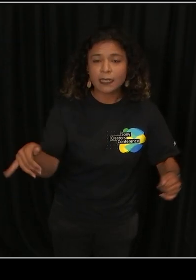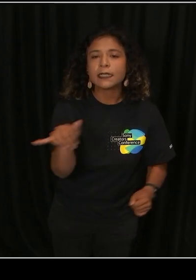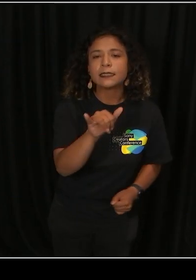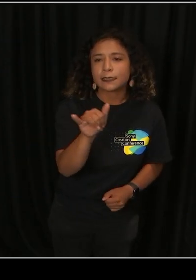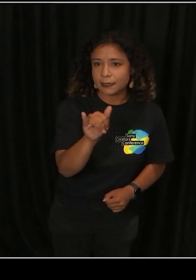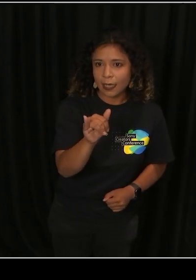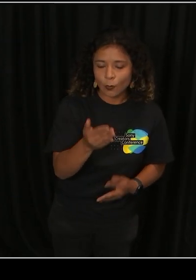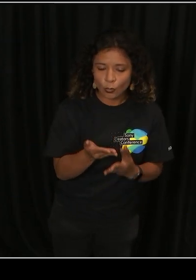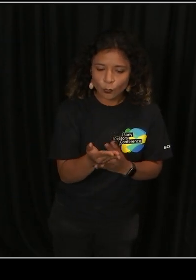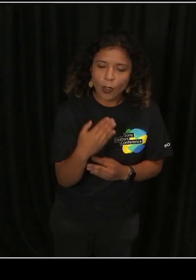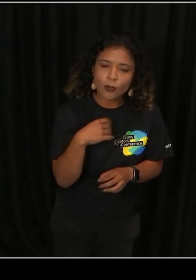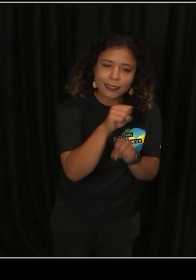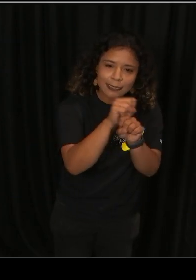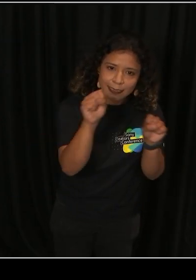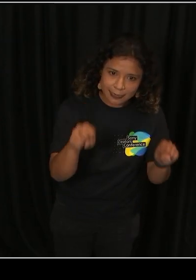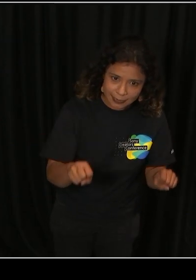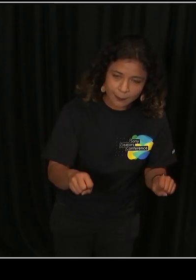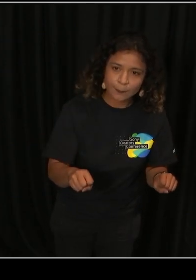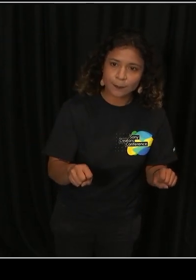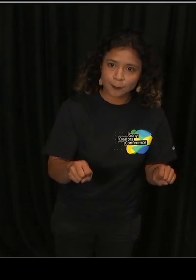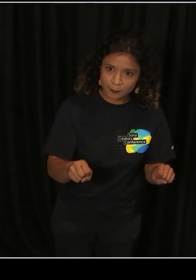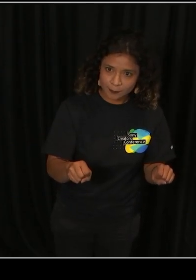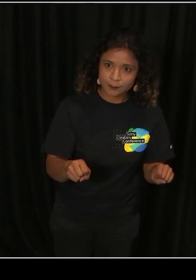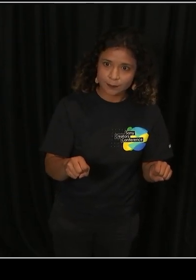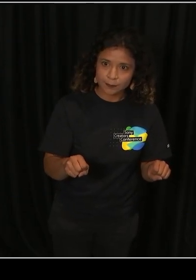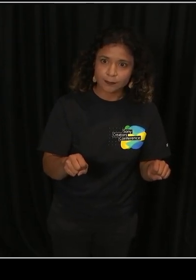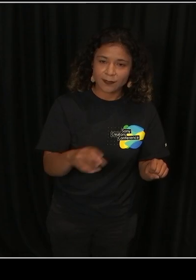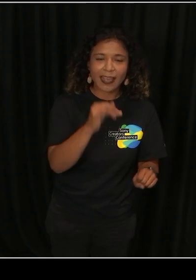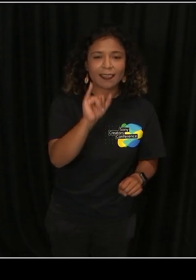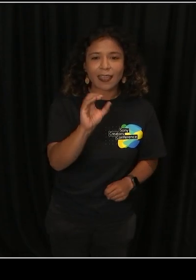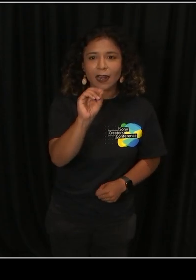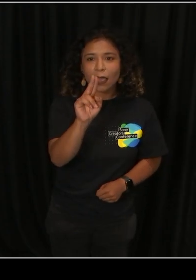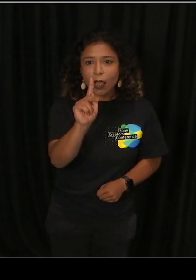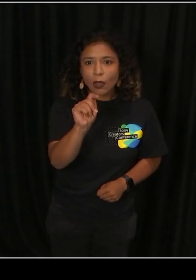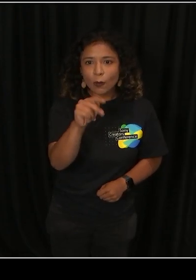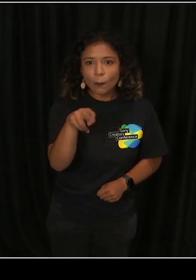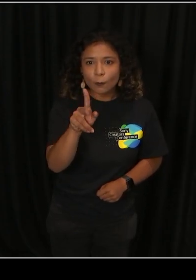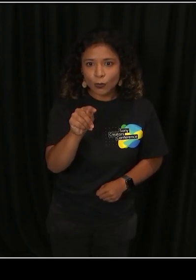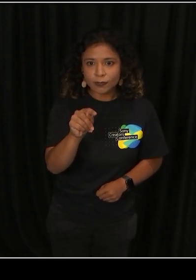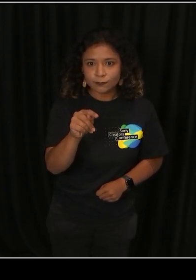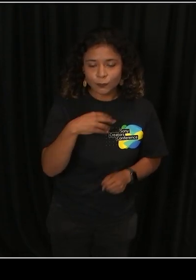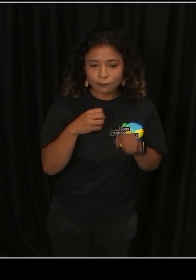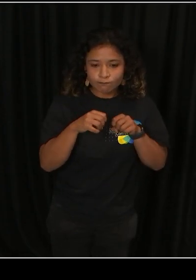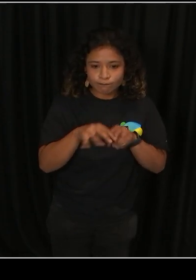our system, going through our machine learning algorithms. And that's the output that our machine learning algorithms give you, live.